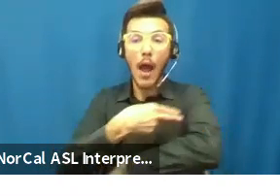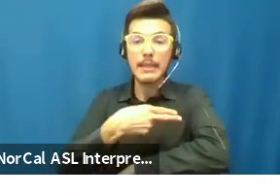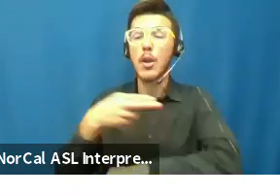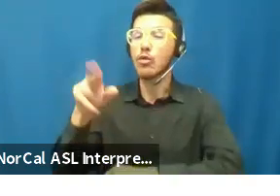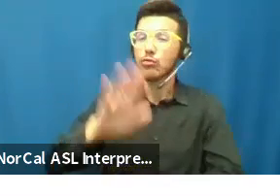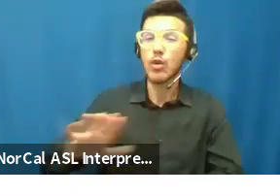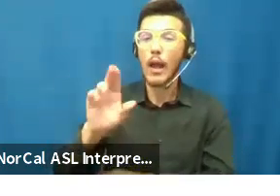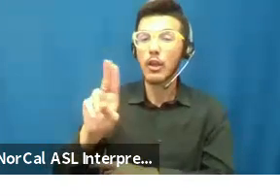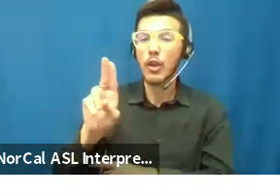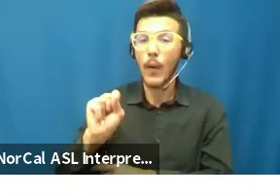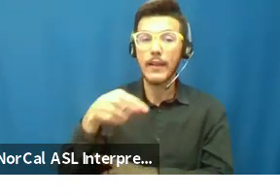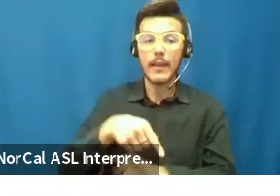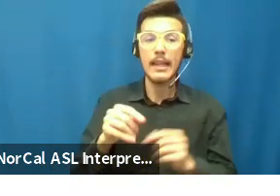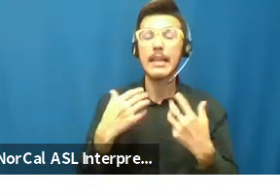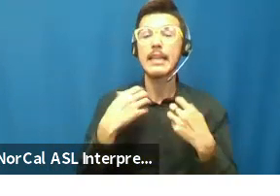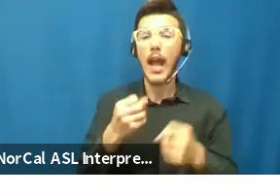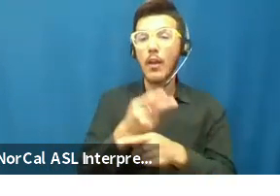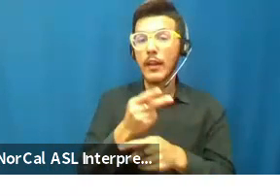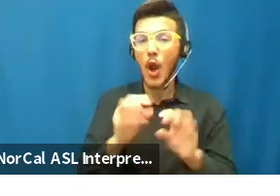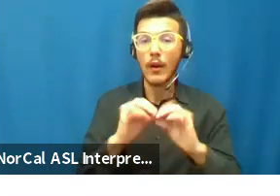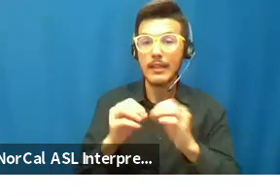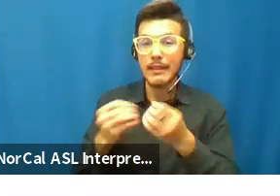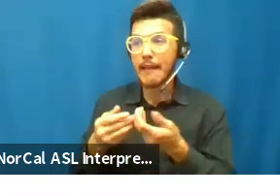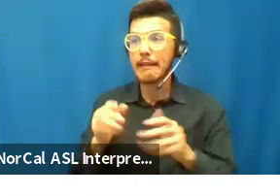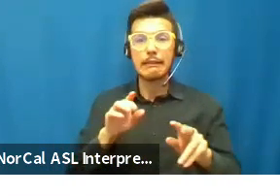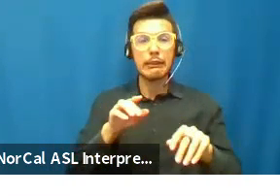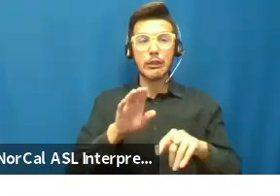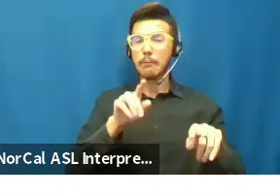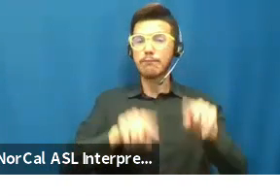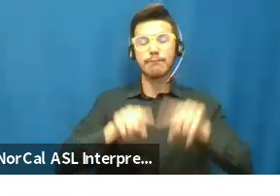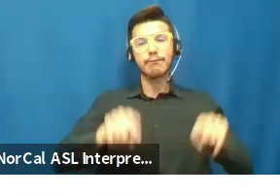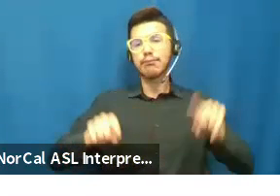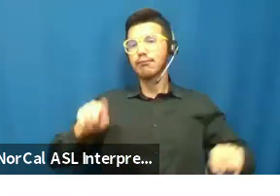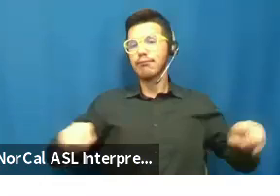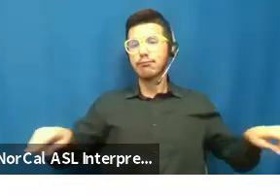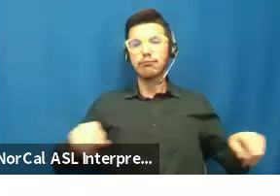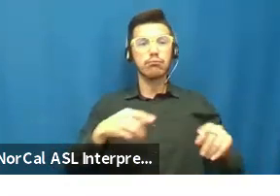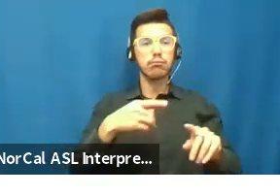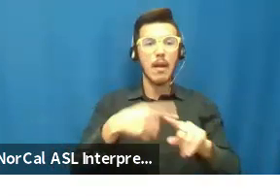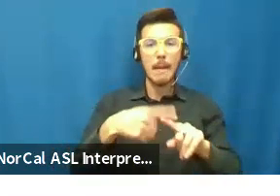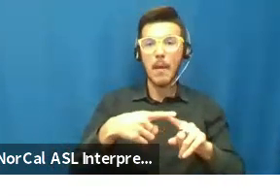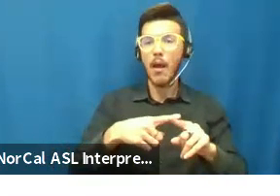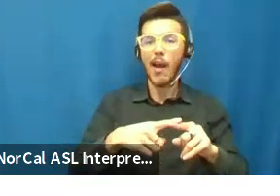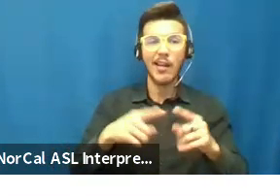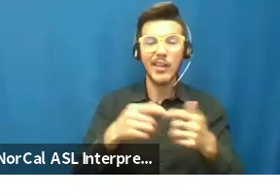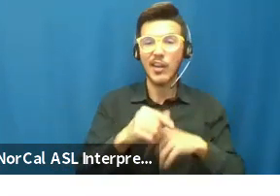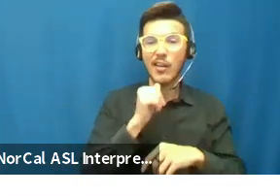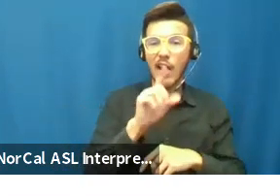organizations varied in size as well as geographic location. These included over 200 hospitals and